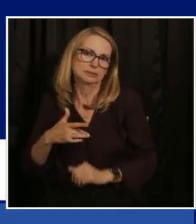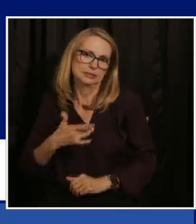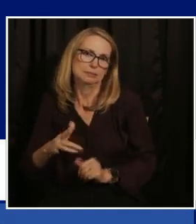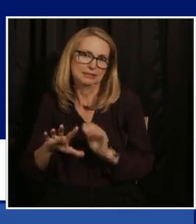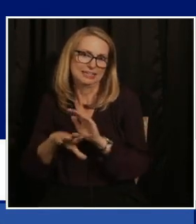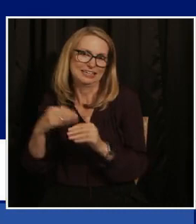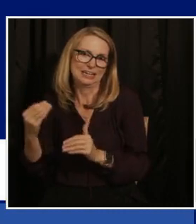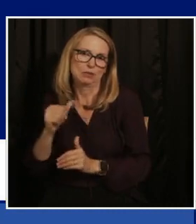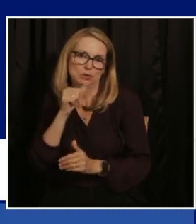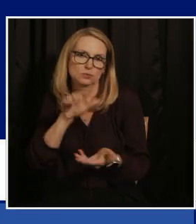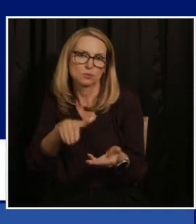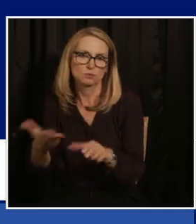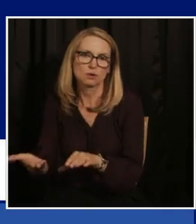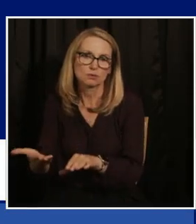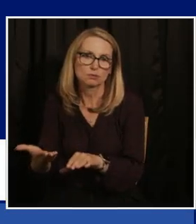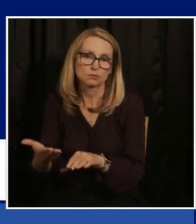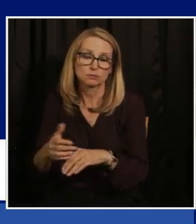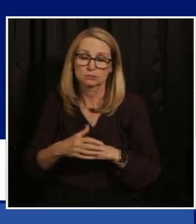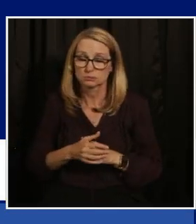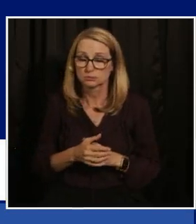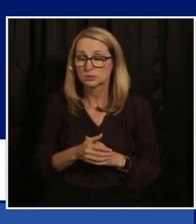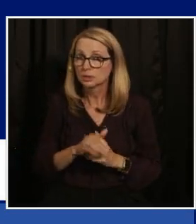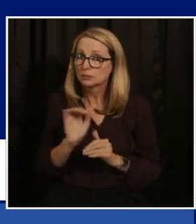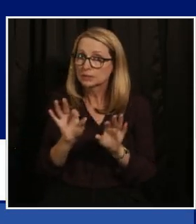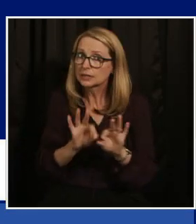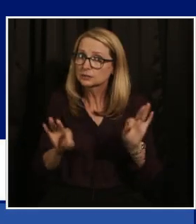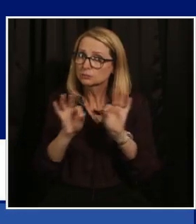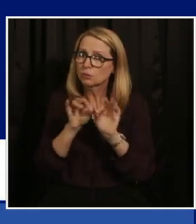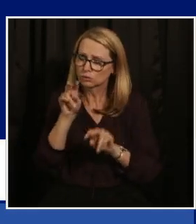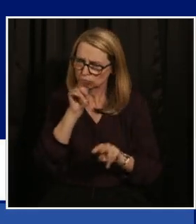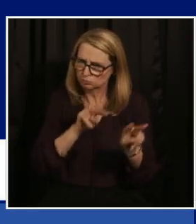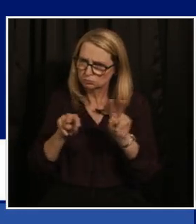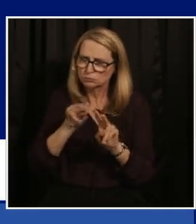and and that's important when you look at this it's important to know that this is